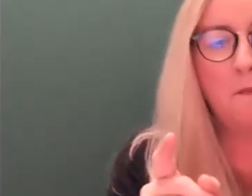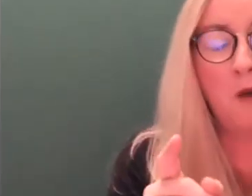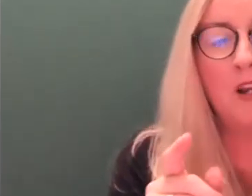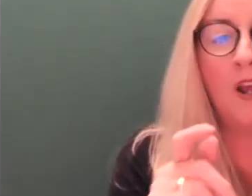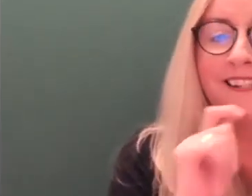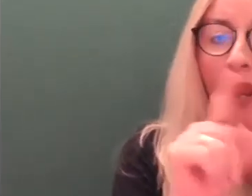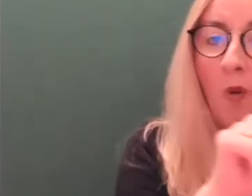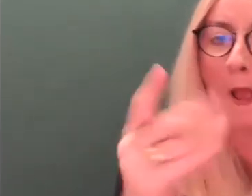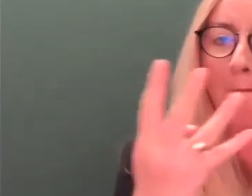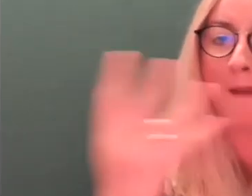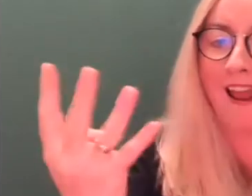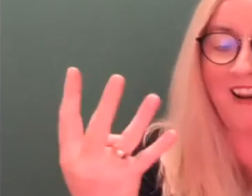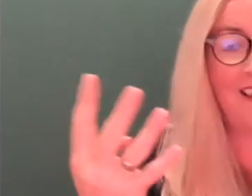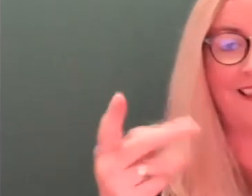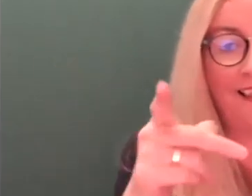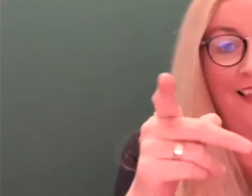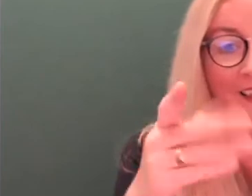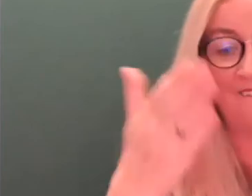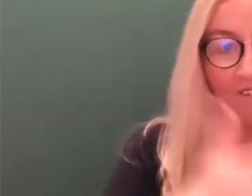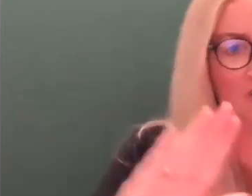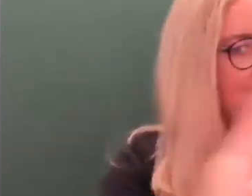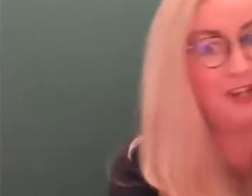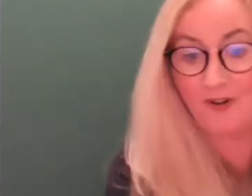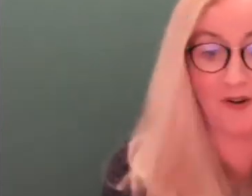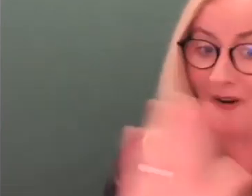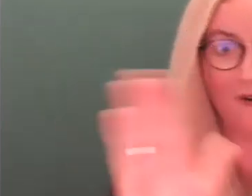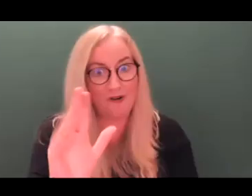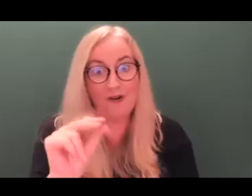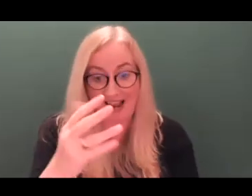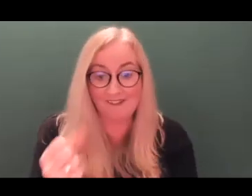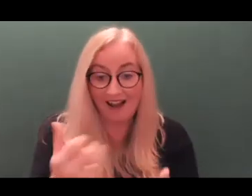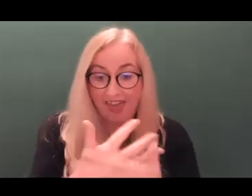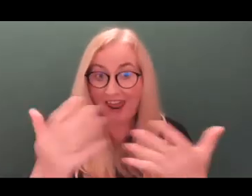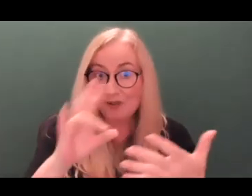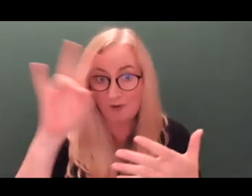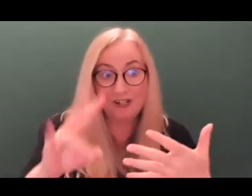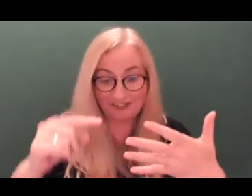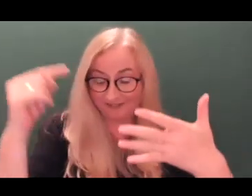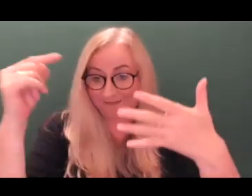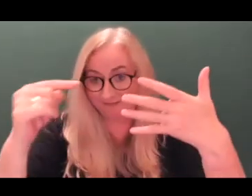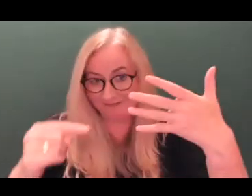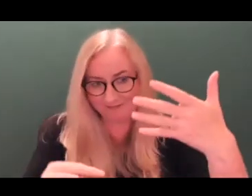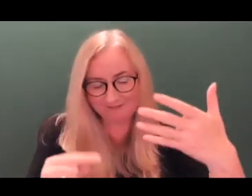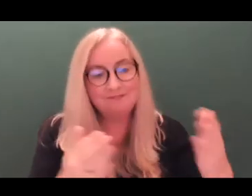still not off the hook because there is quite a lot of questions coming in. Áine, a very practical